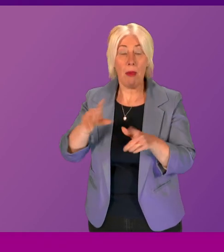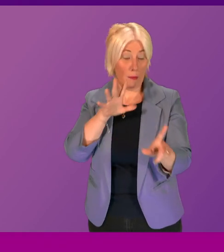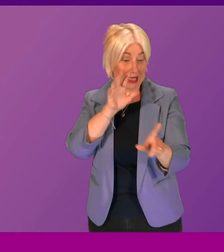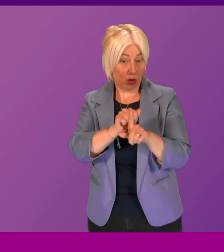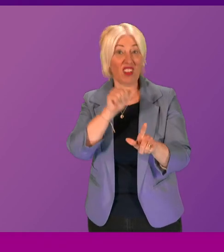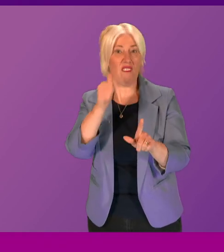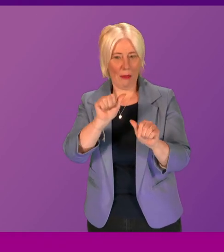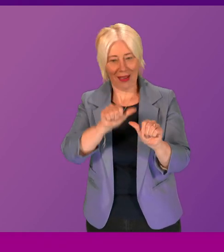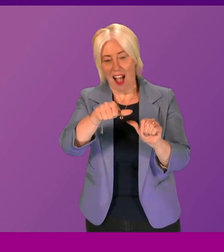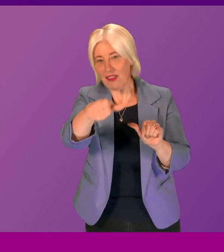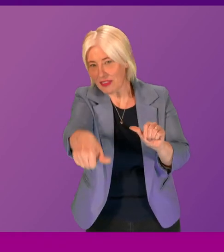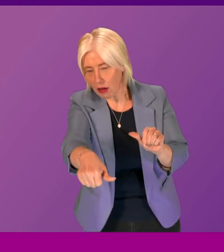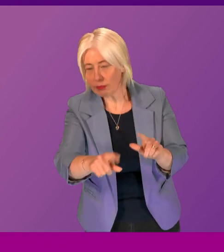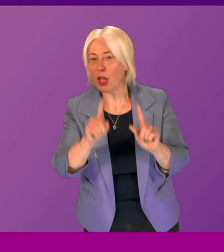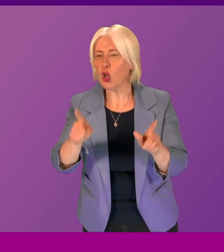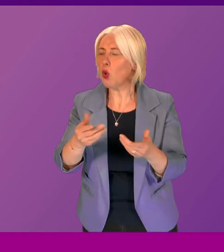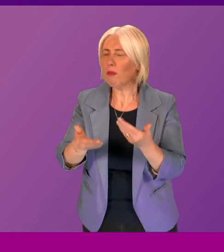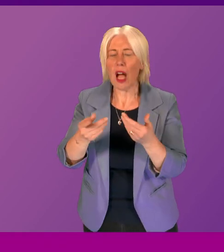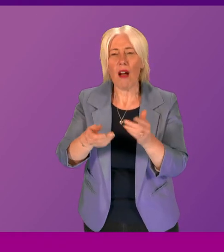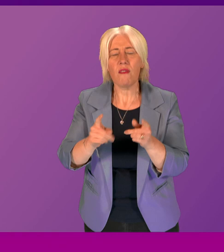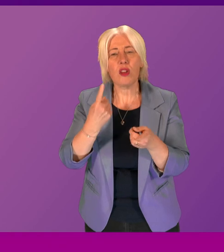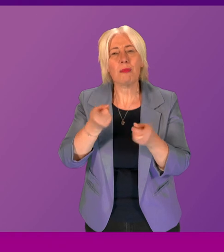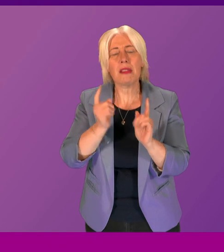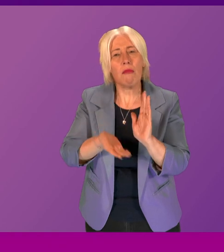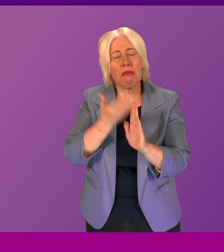Can the First Minister provide any further information on the steps that the Scottish